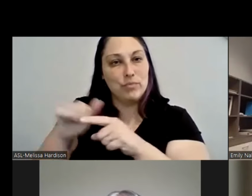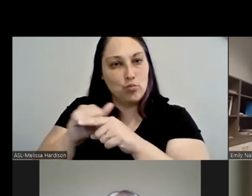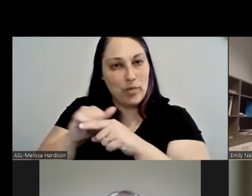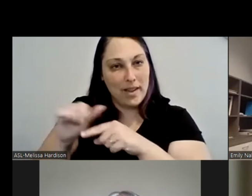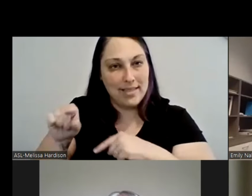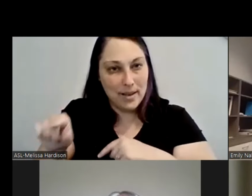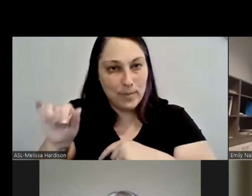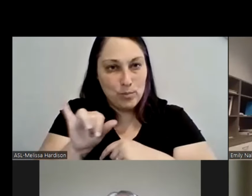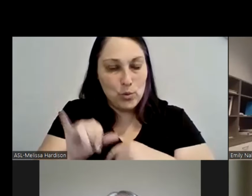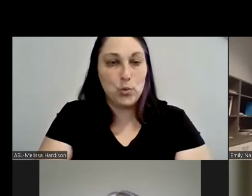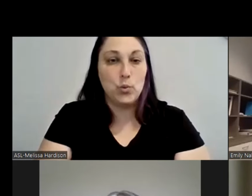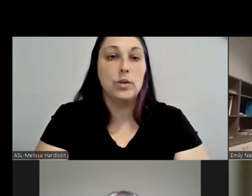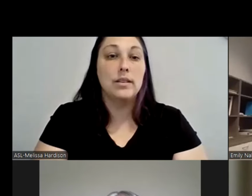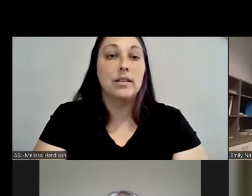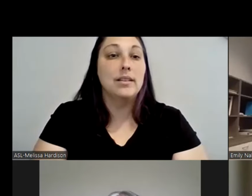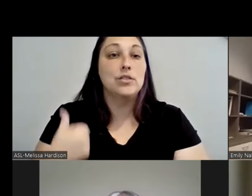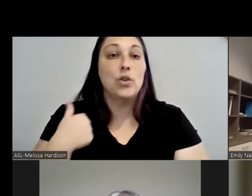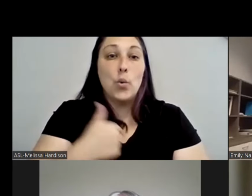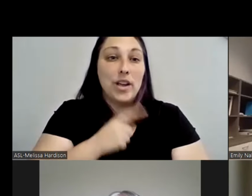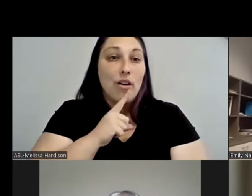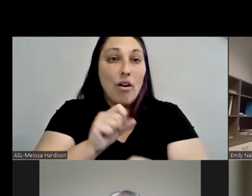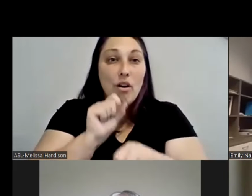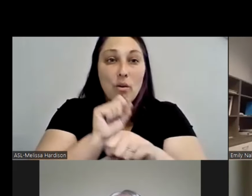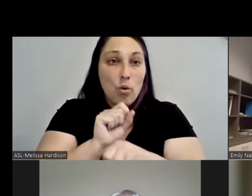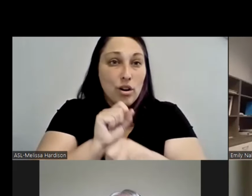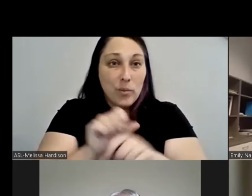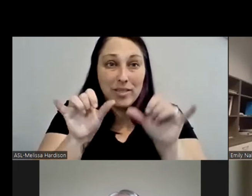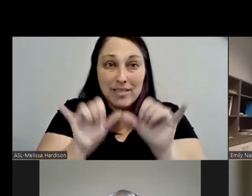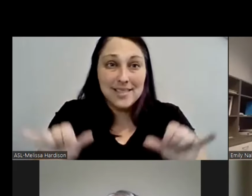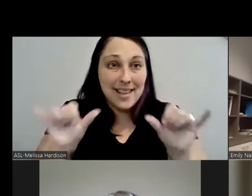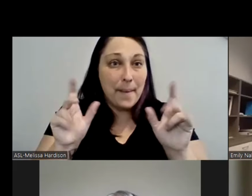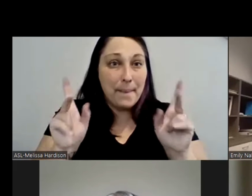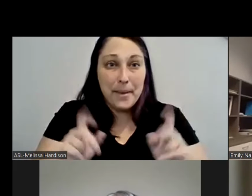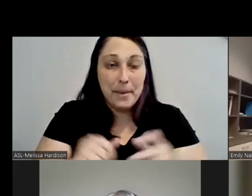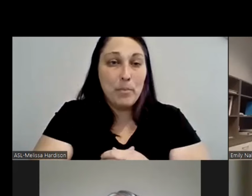We know that in every state and committee around the country --